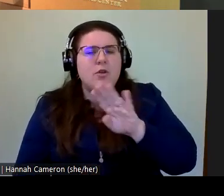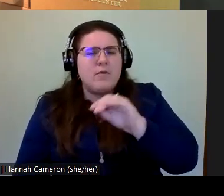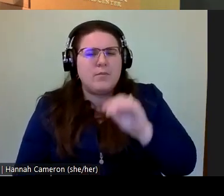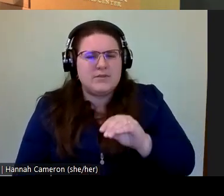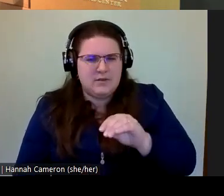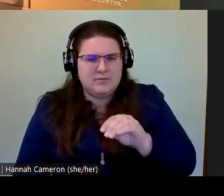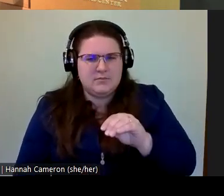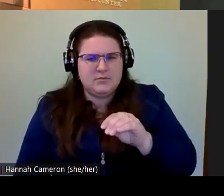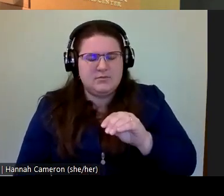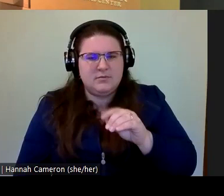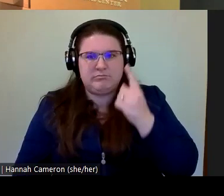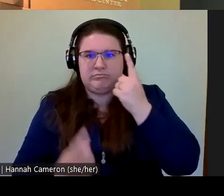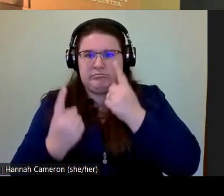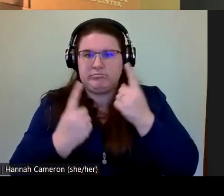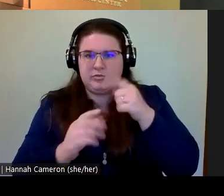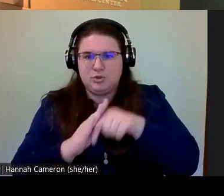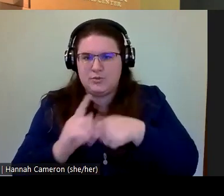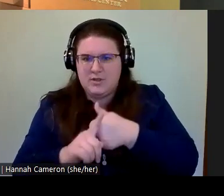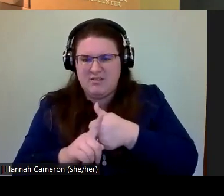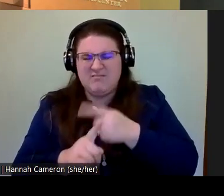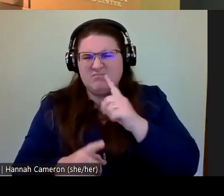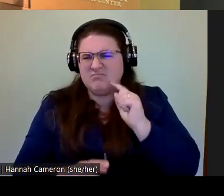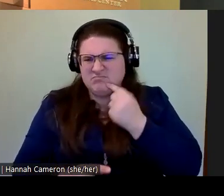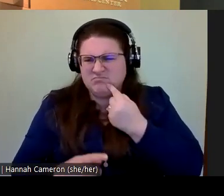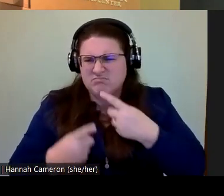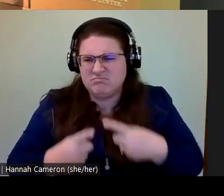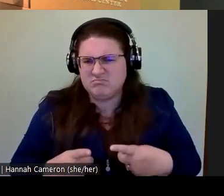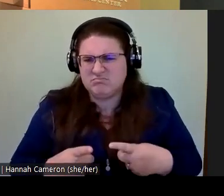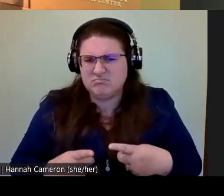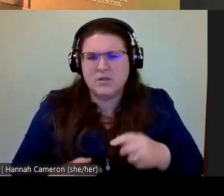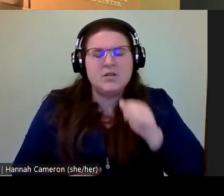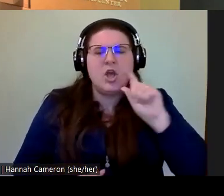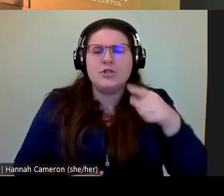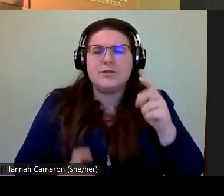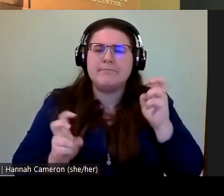were people who were really depressed and and and struggling quite a bit and we said how well